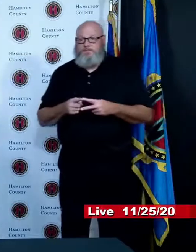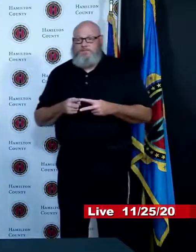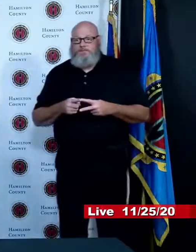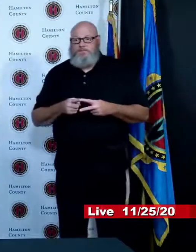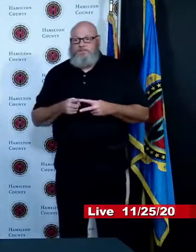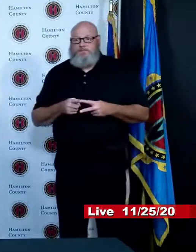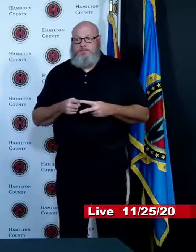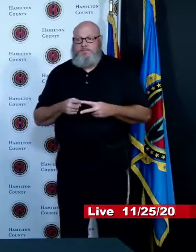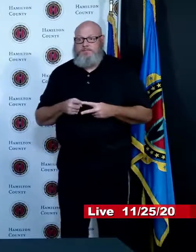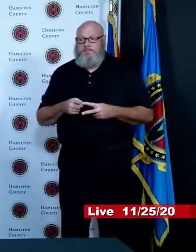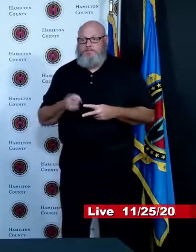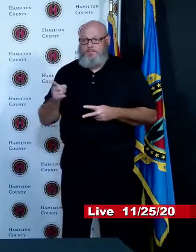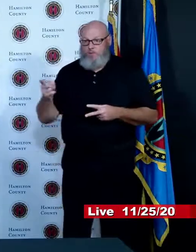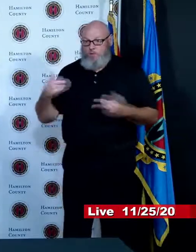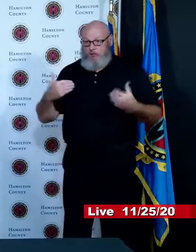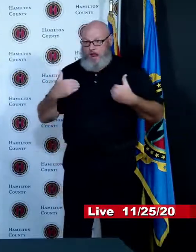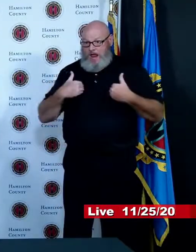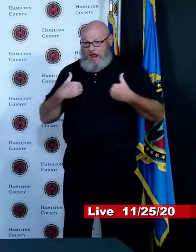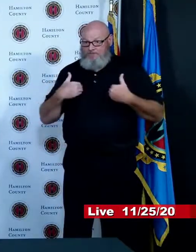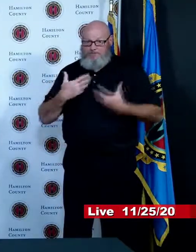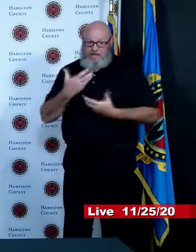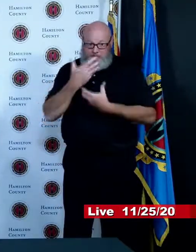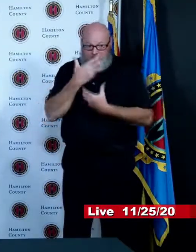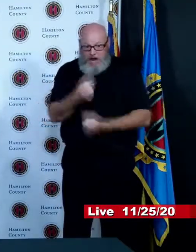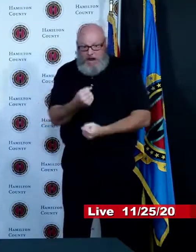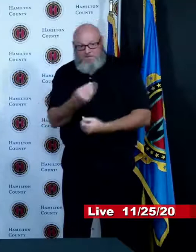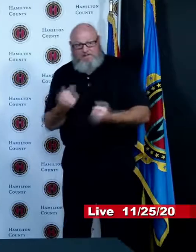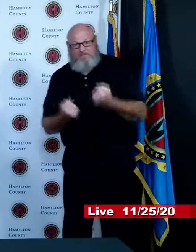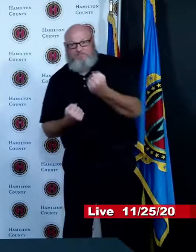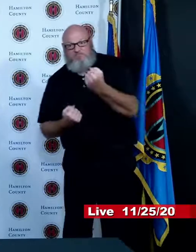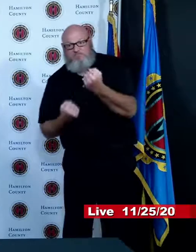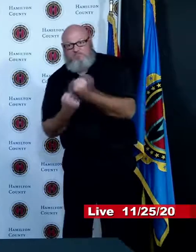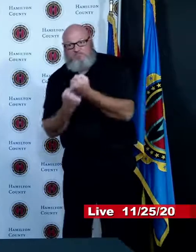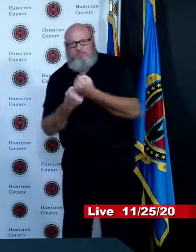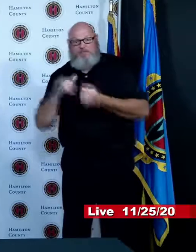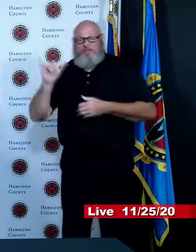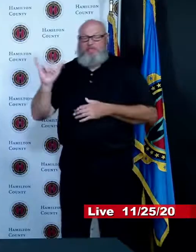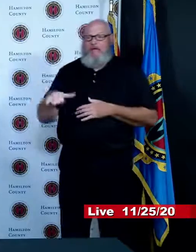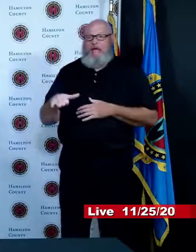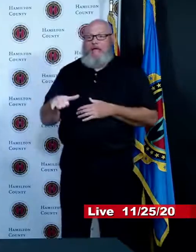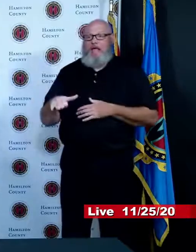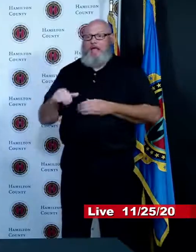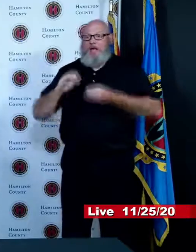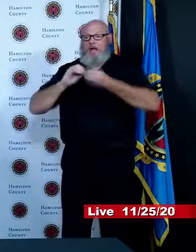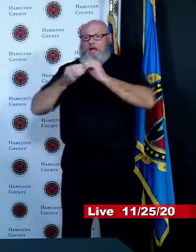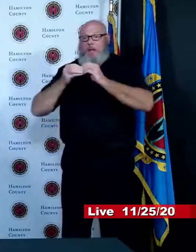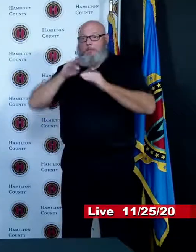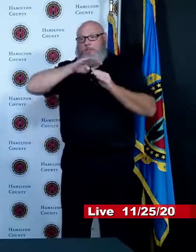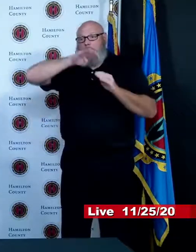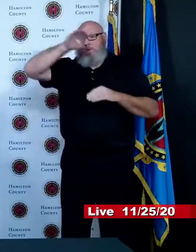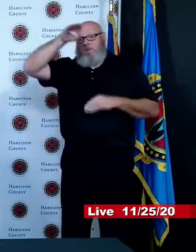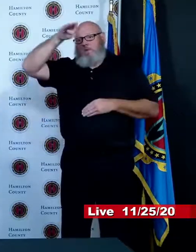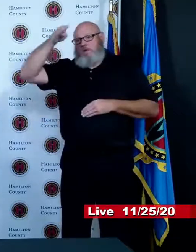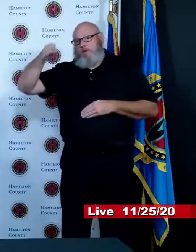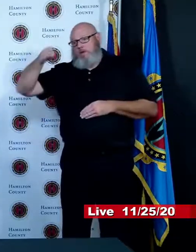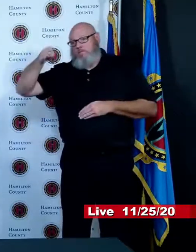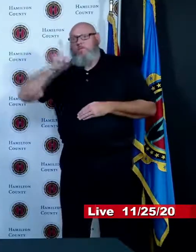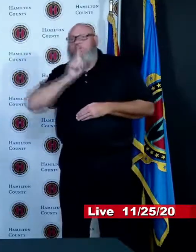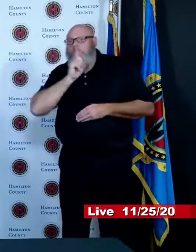you that this slight downtick in the numbers is is a real thing and not a consequence of some of